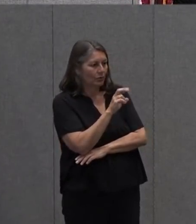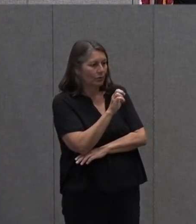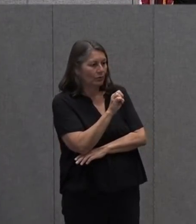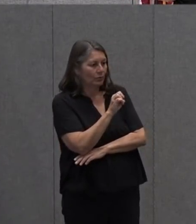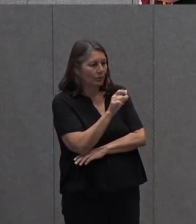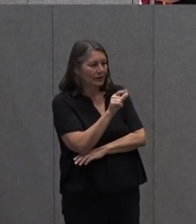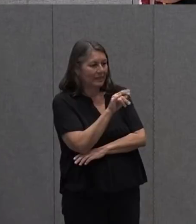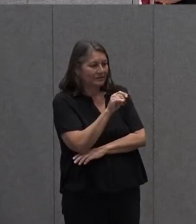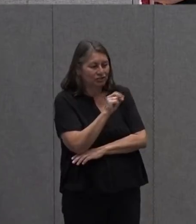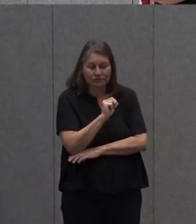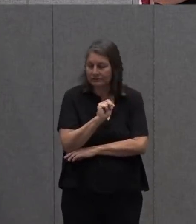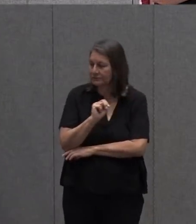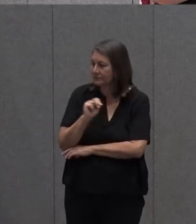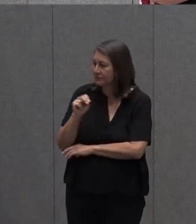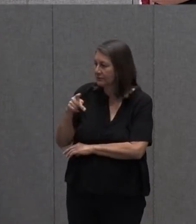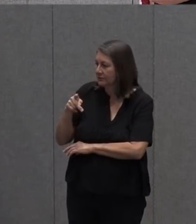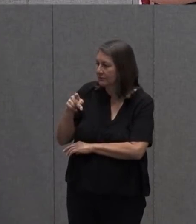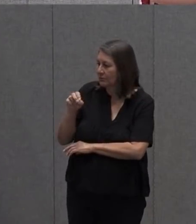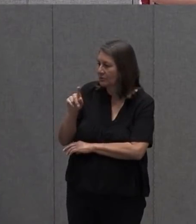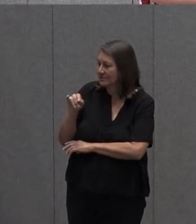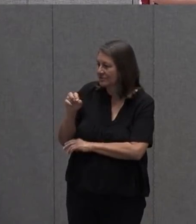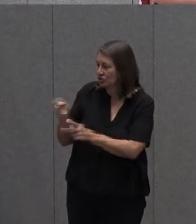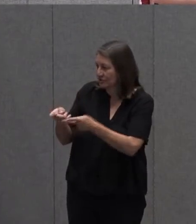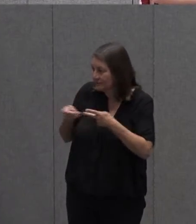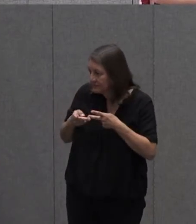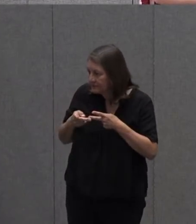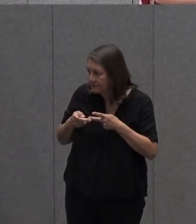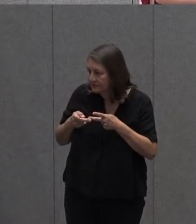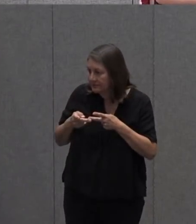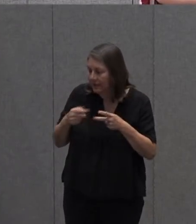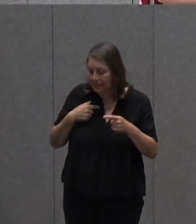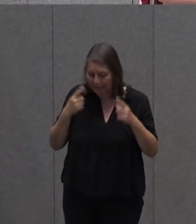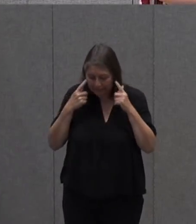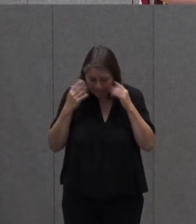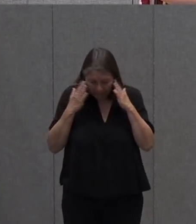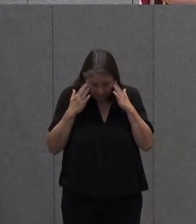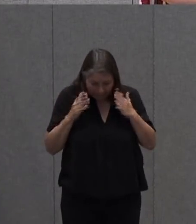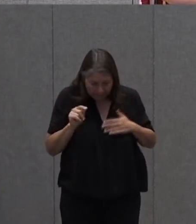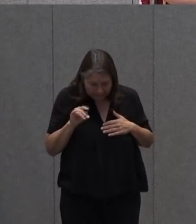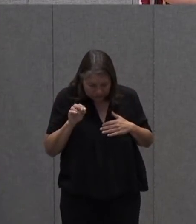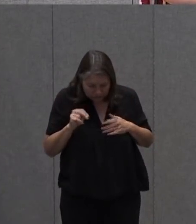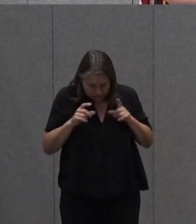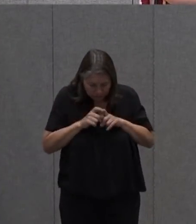Position. Now I'm getting low on my shun words because I can't remember.